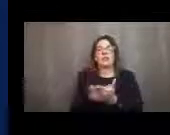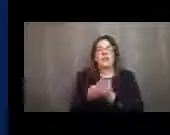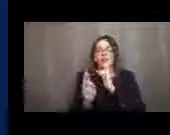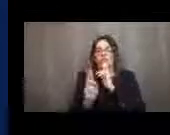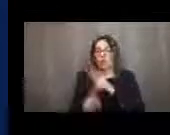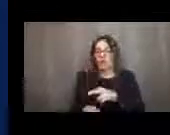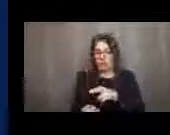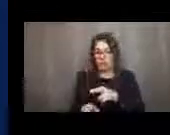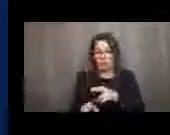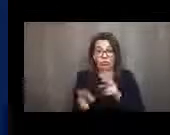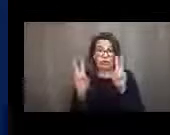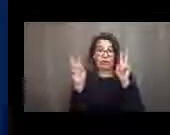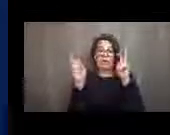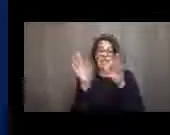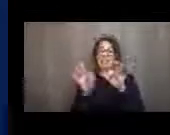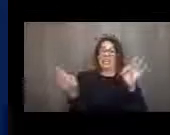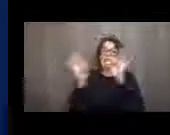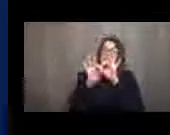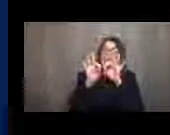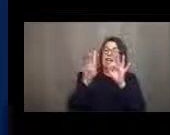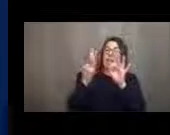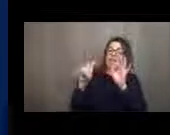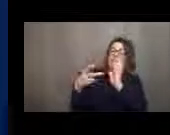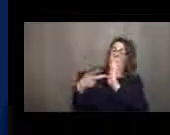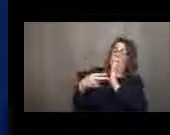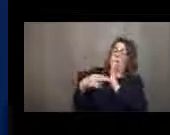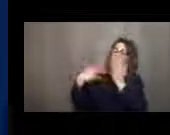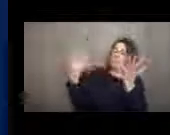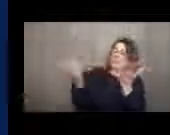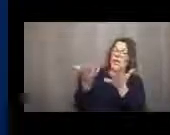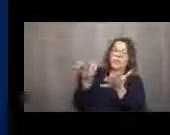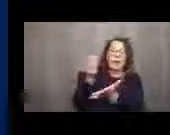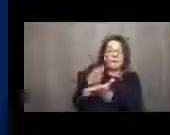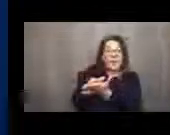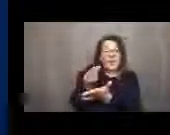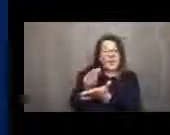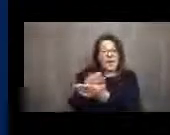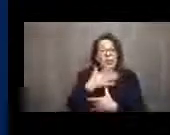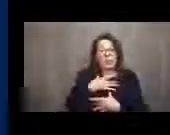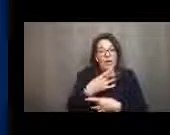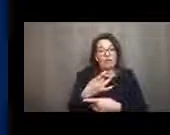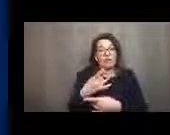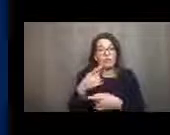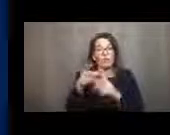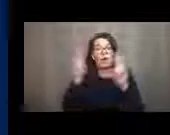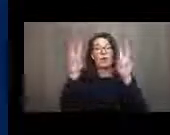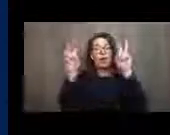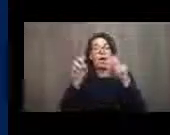Significantly means that the financial interest would have a material effect on the research.